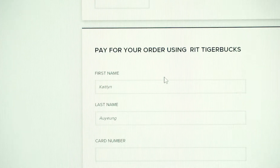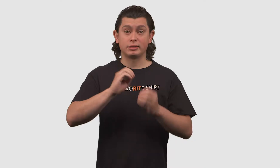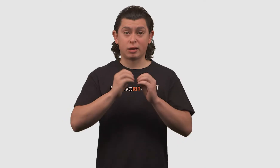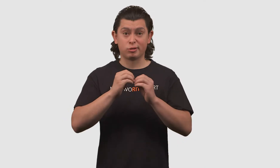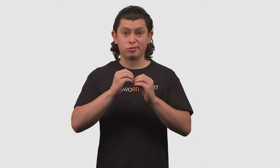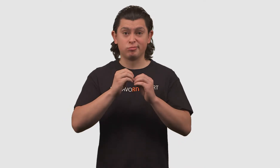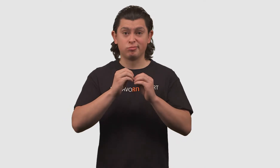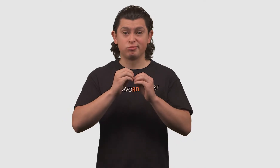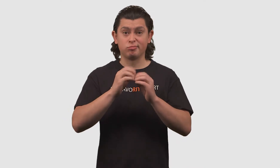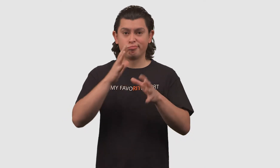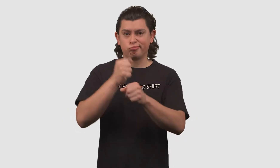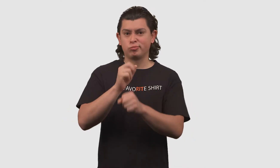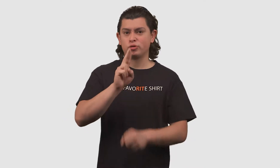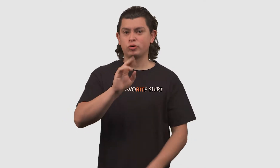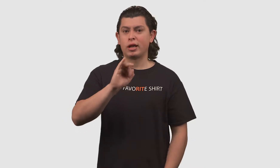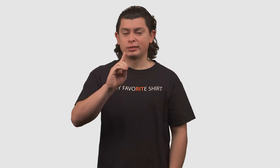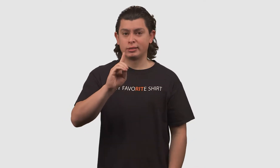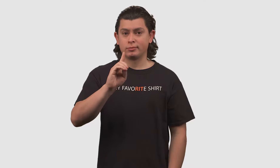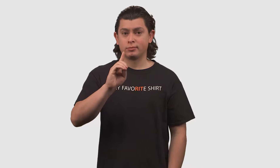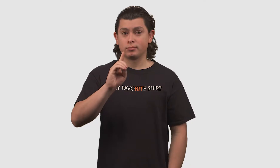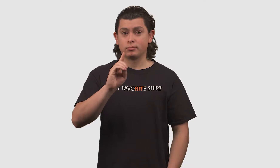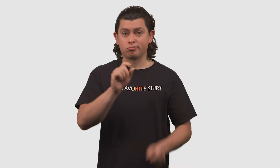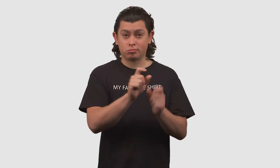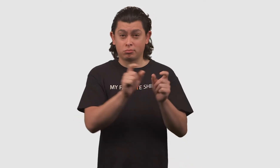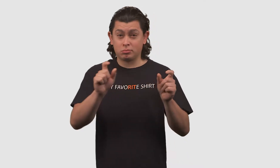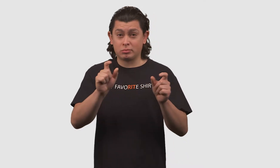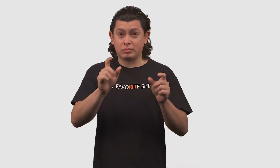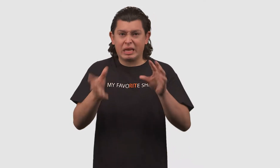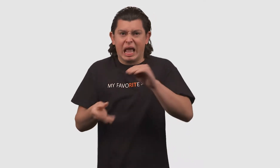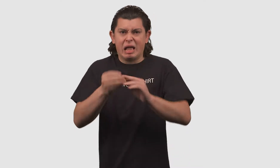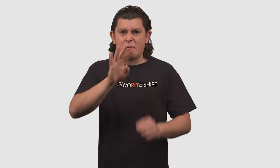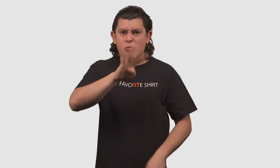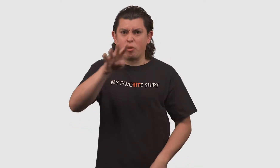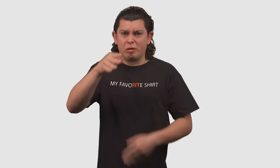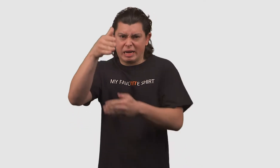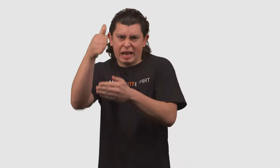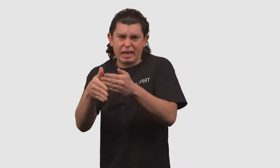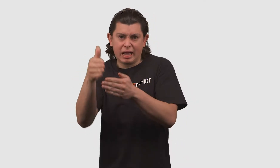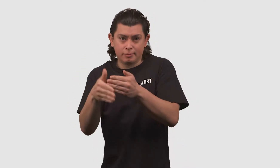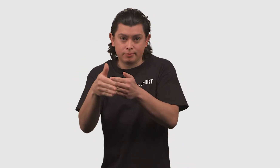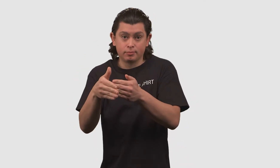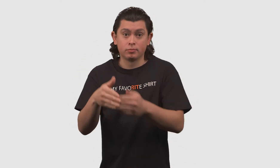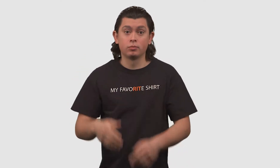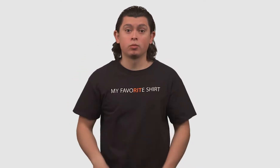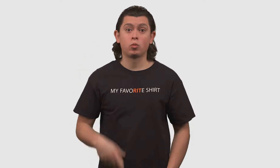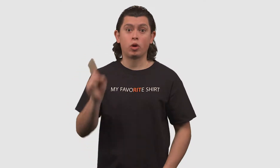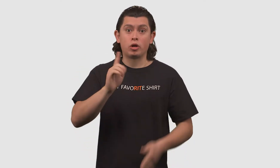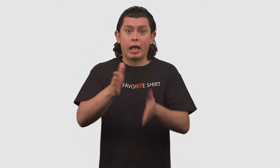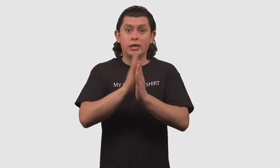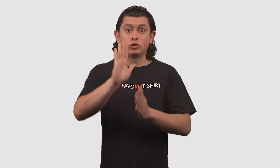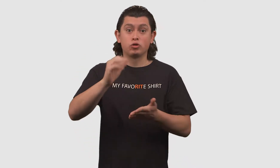ENTER IN YOUR 9-DIGIT UNIVERSITY I.D., UID, NUMBER PLUS 44 AT THE END OF THE NUMBER